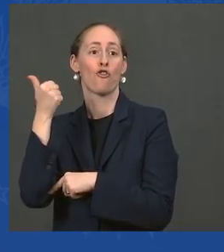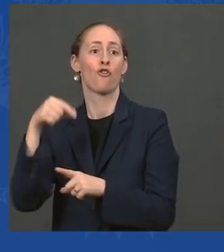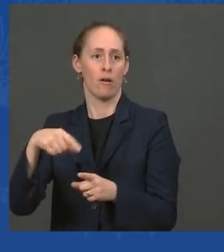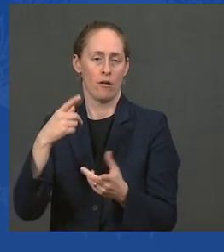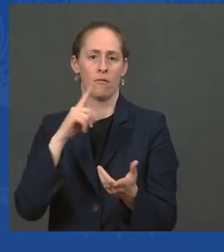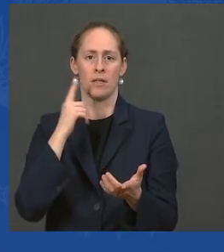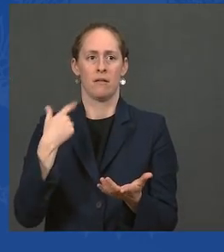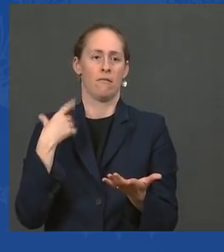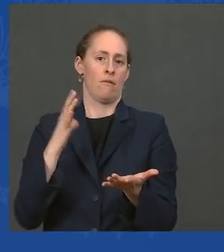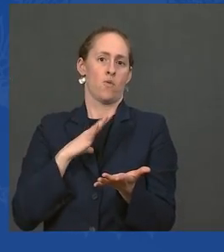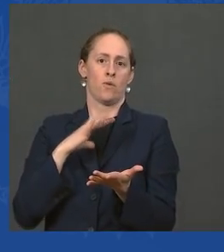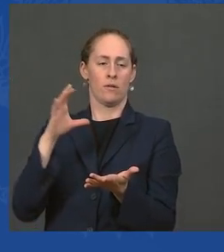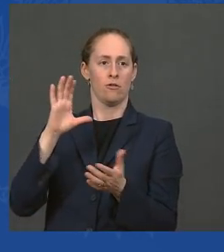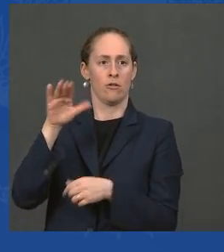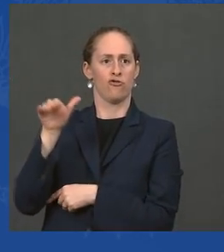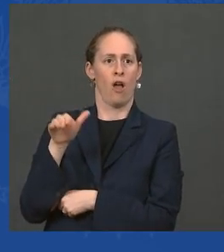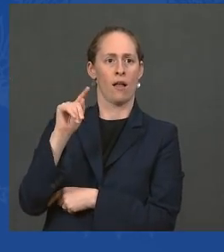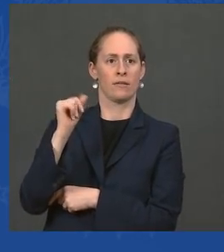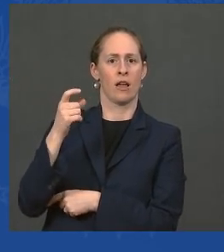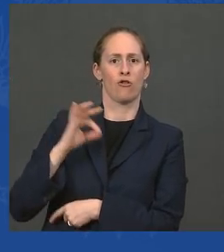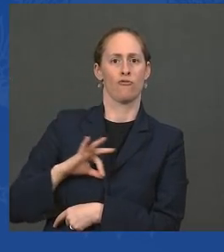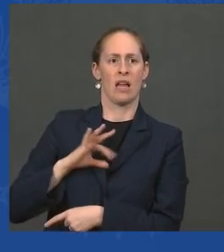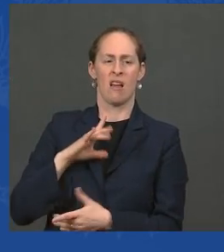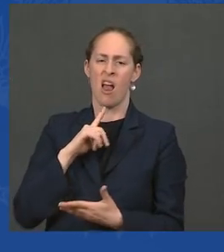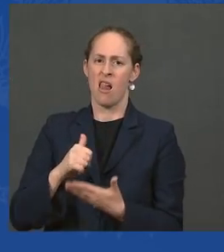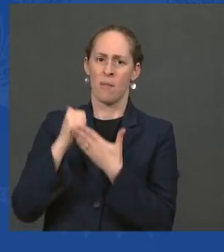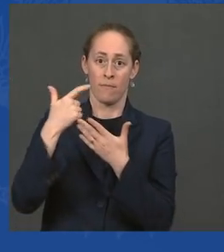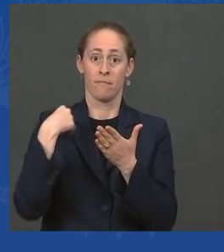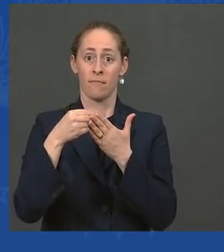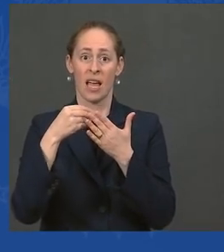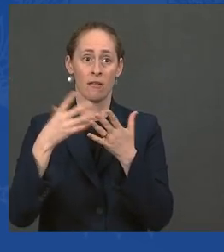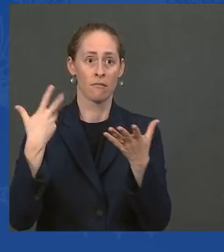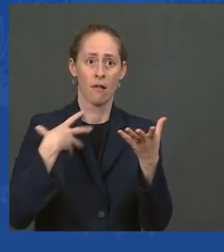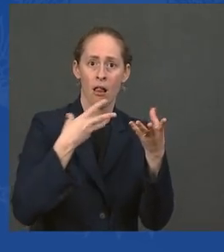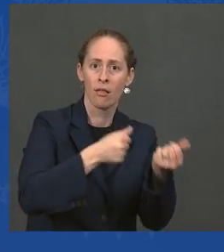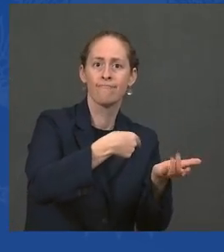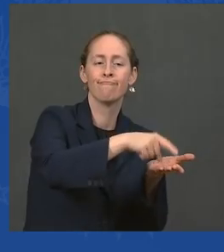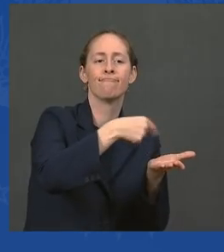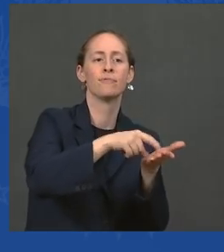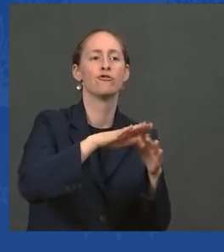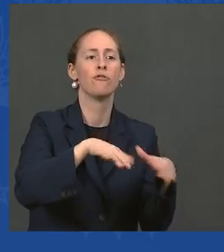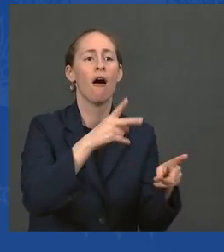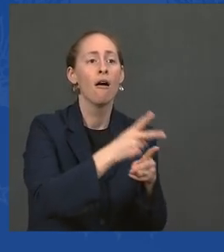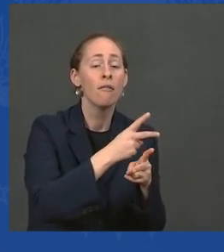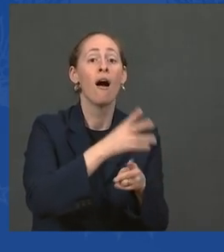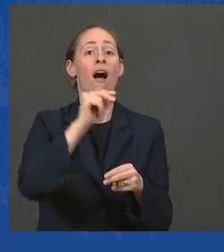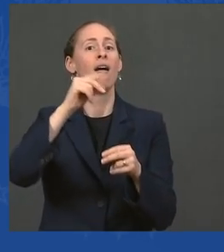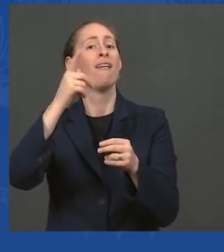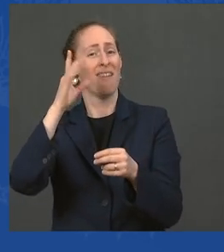helping my family and families just like mine. With this help, my wife and others like her